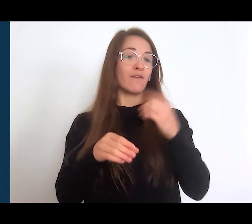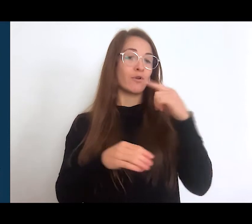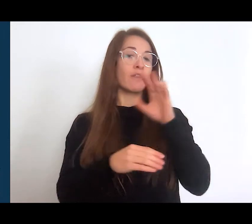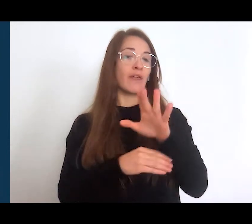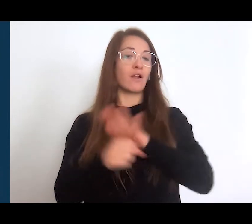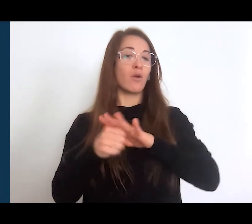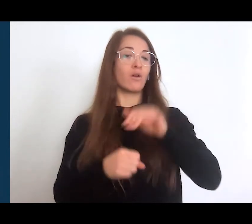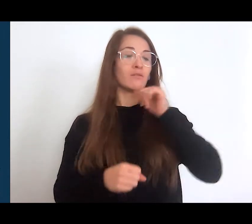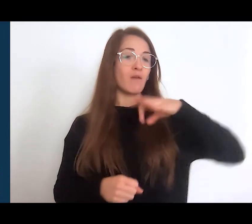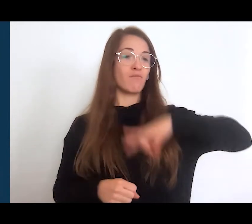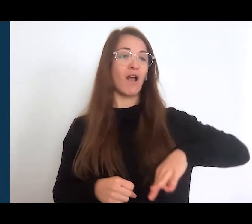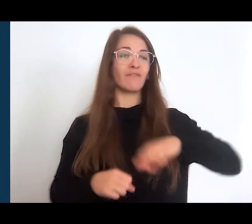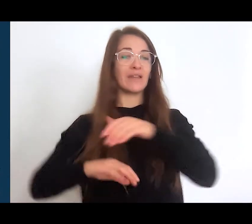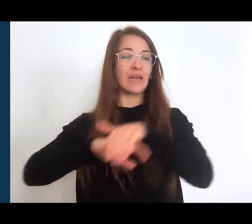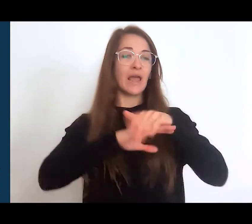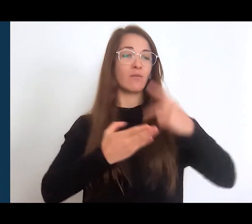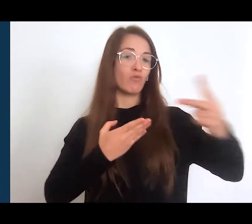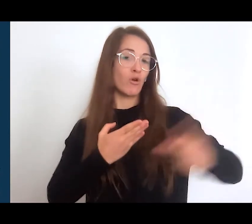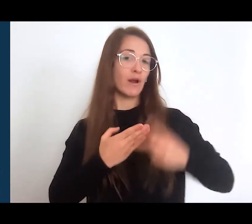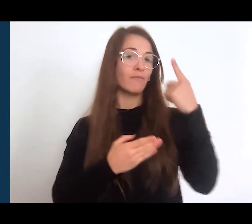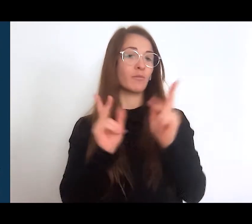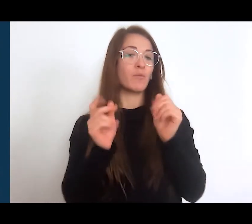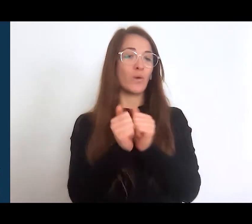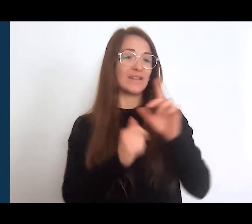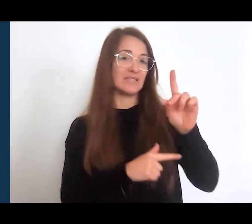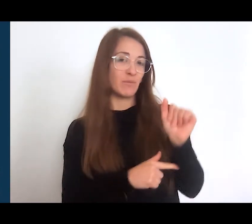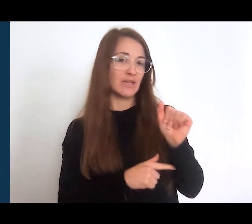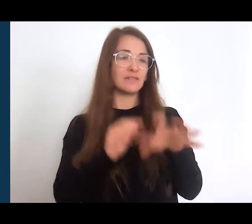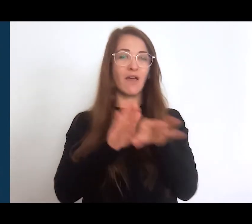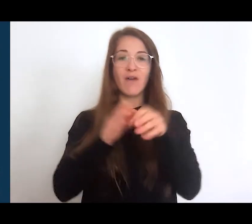WORKED FOR THE NONPROFIT FOR INDIVIDUALS WITH DISABILITIES AND I FOUND THE OPPORTUNITY TO